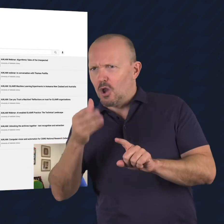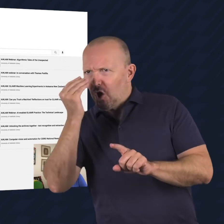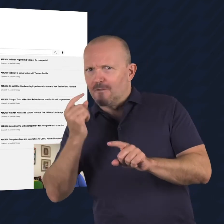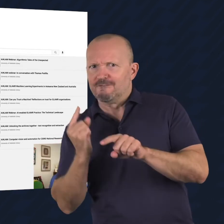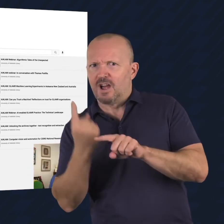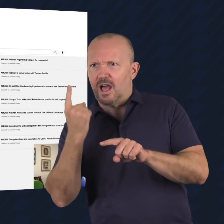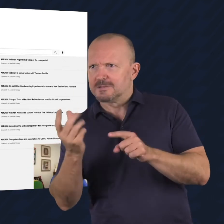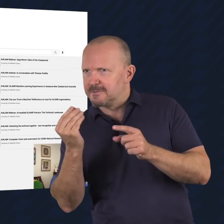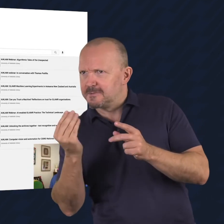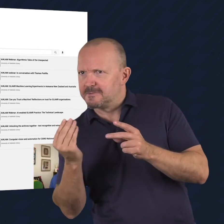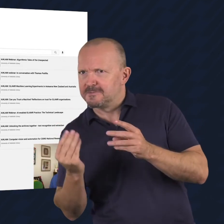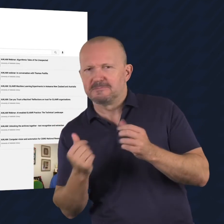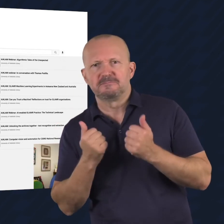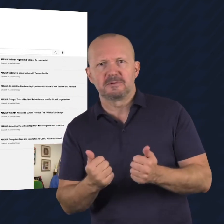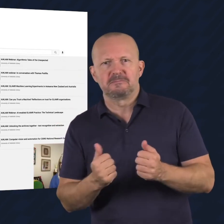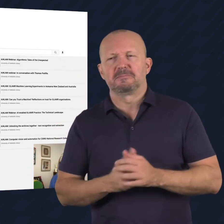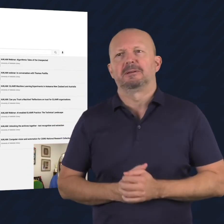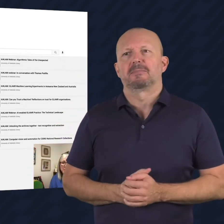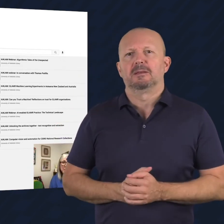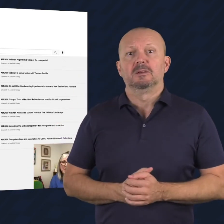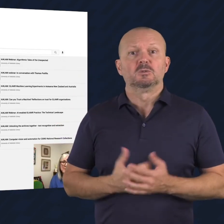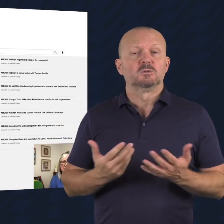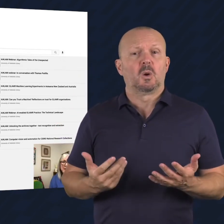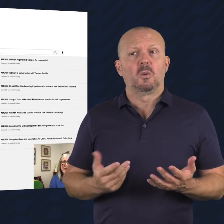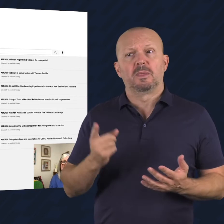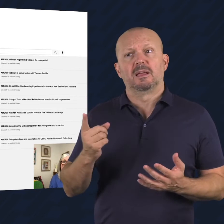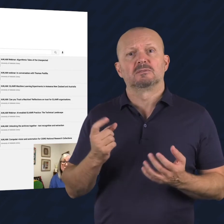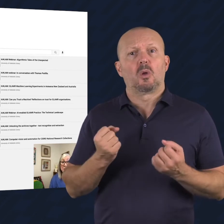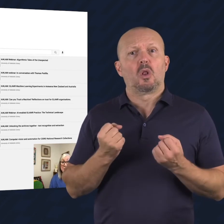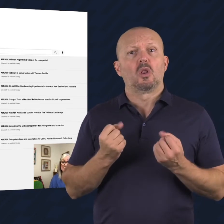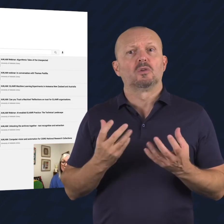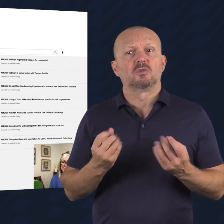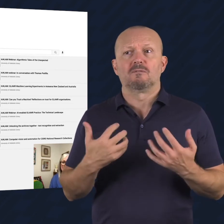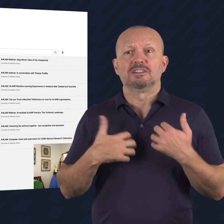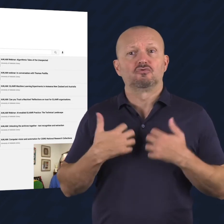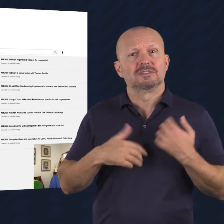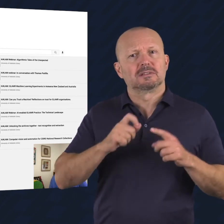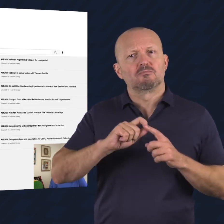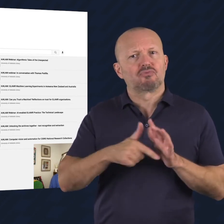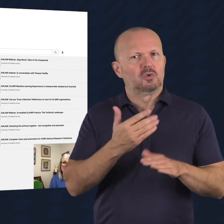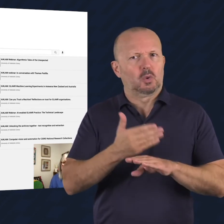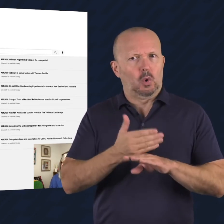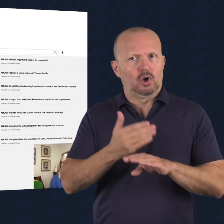but to be abreast of what's actually happening elsewhere. So, there's lots of interesting project